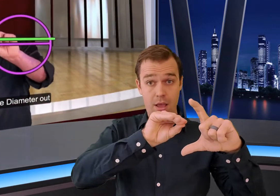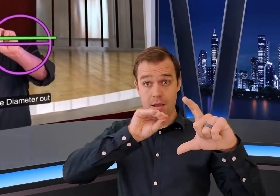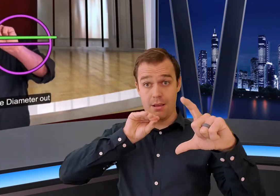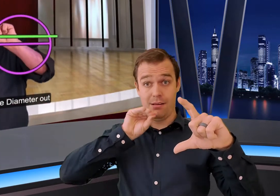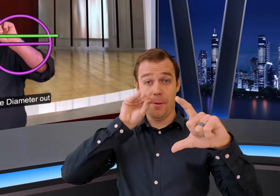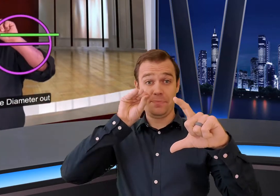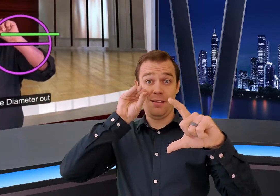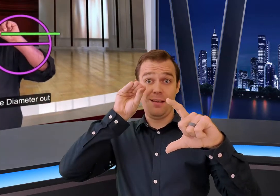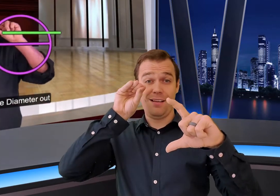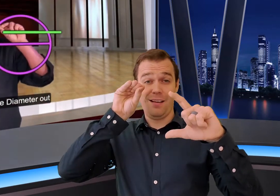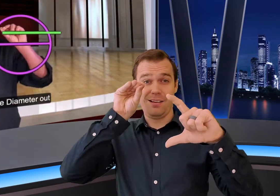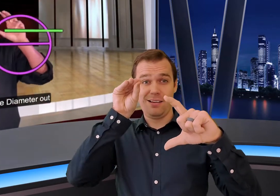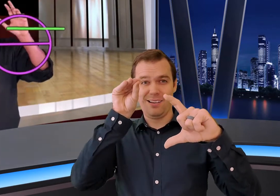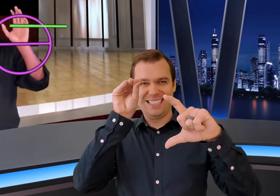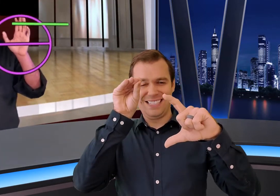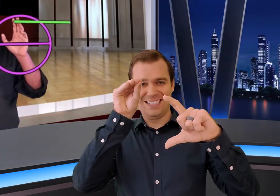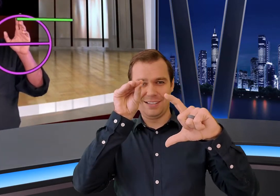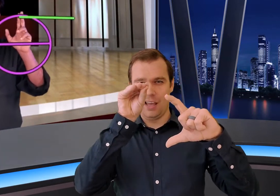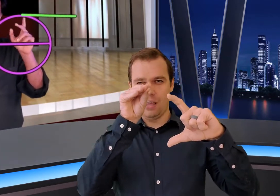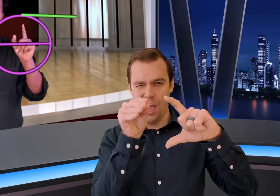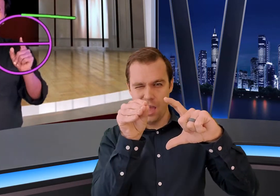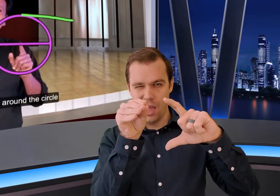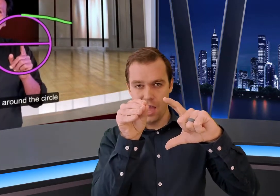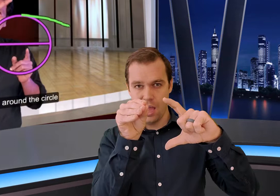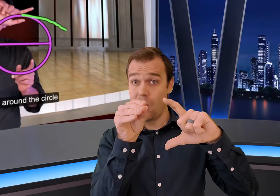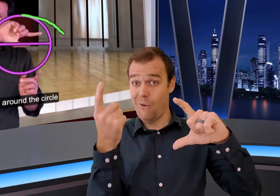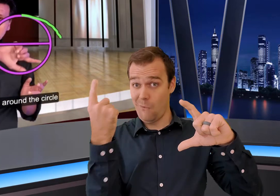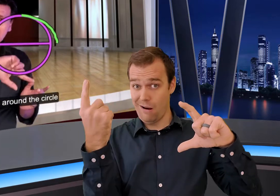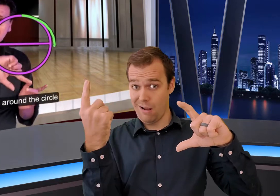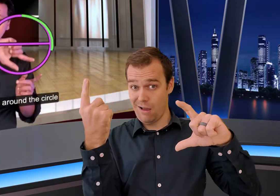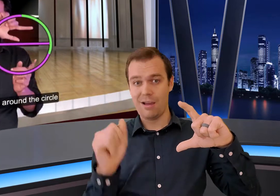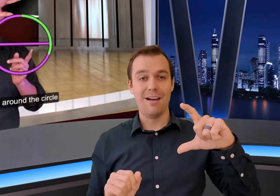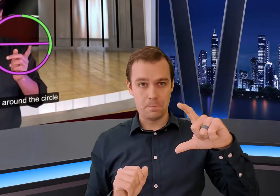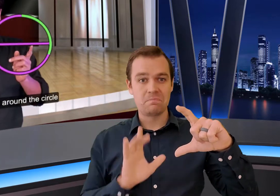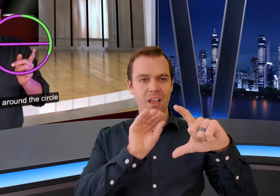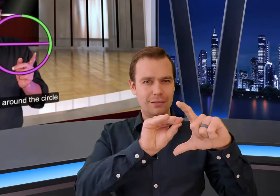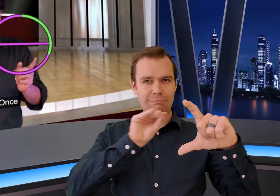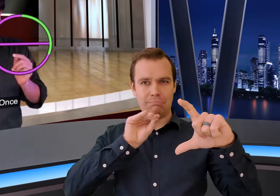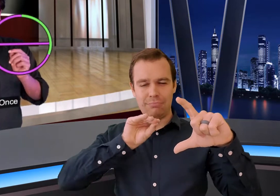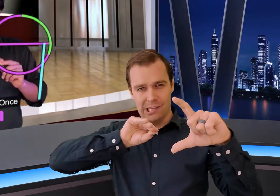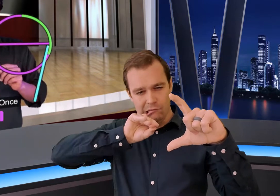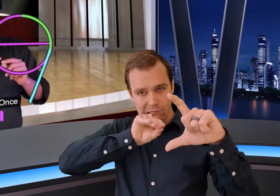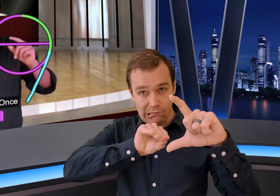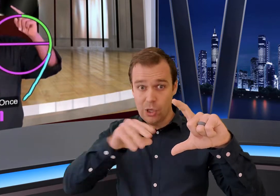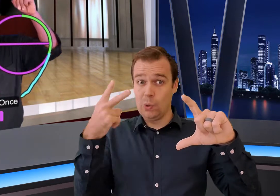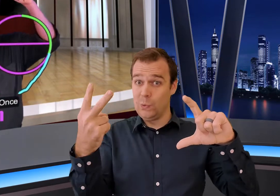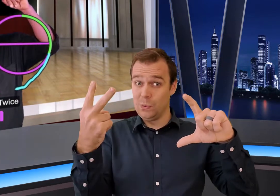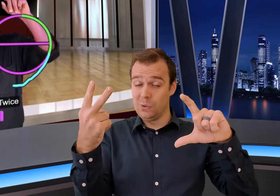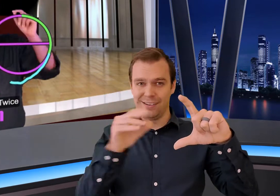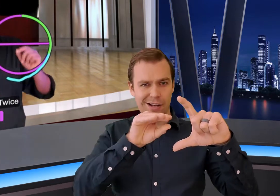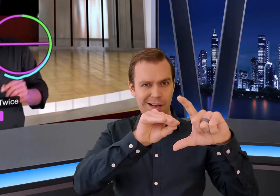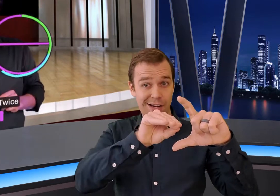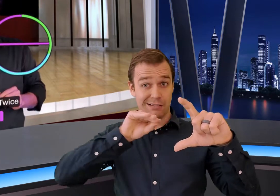If I take the Diameter out And I wrap it around the circle Once